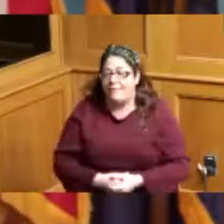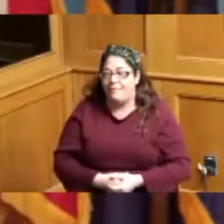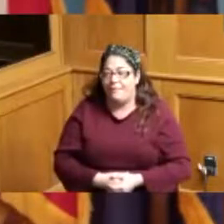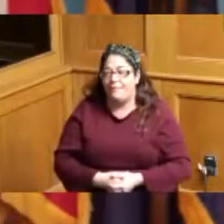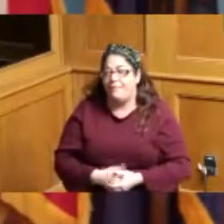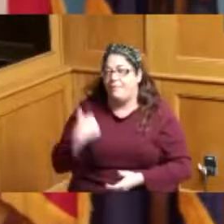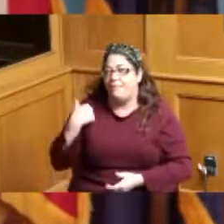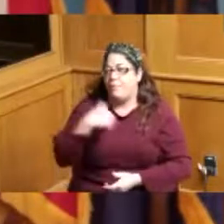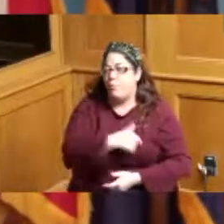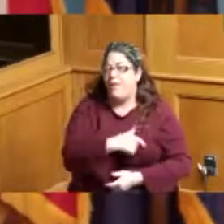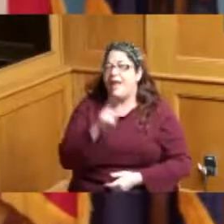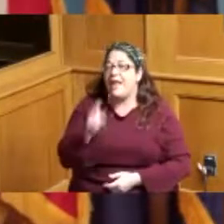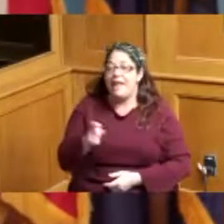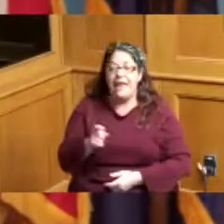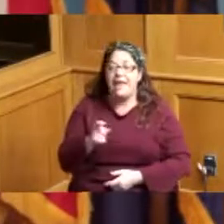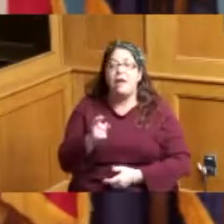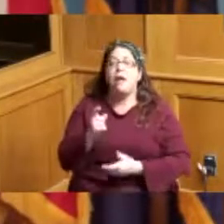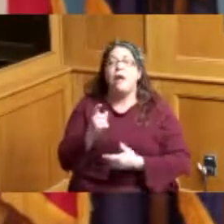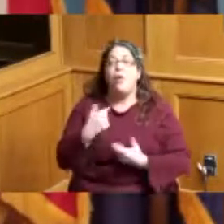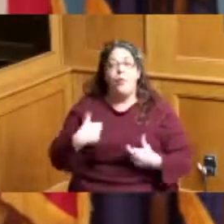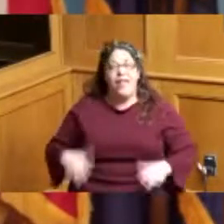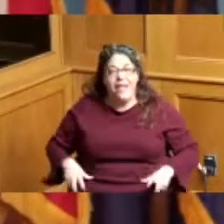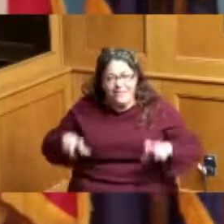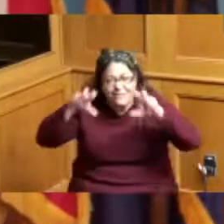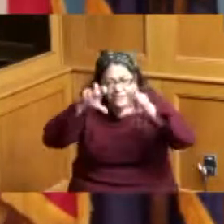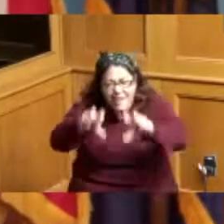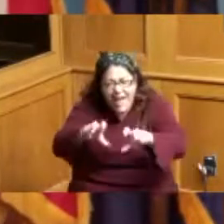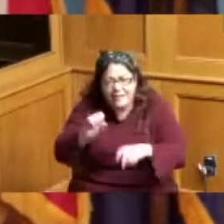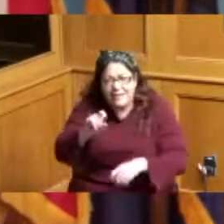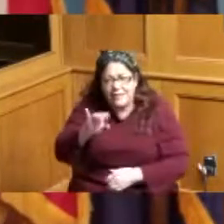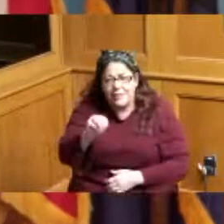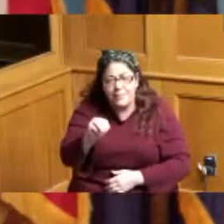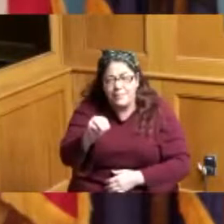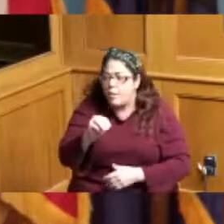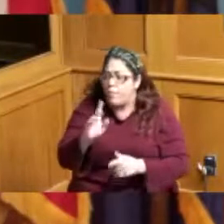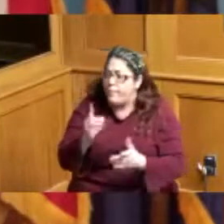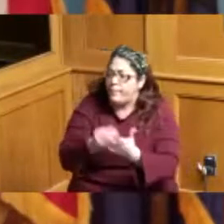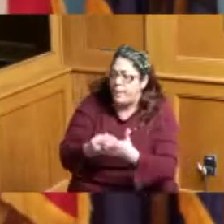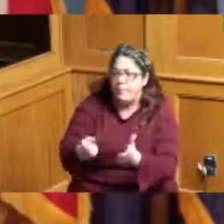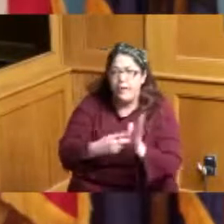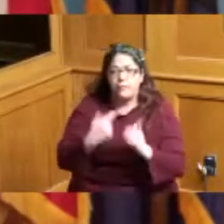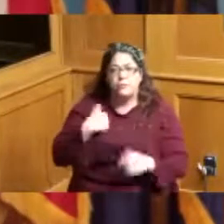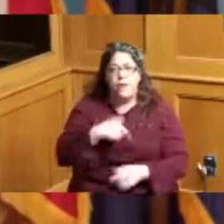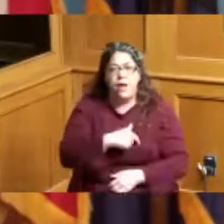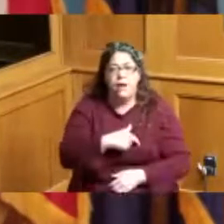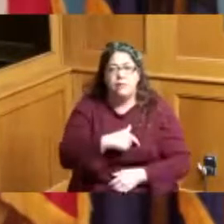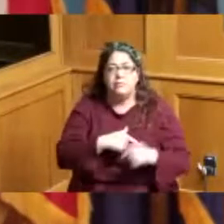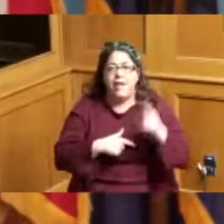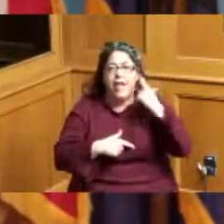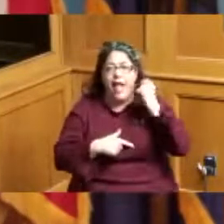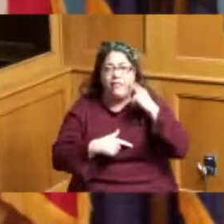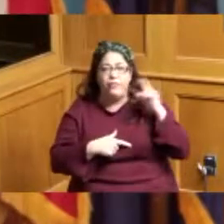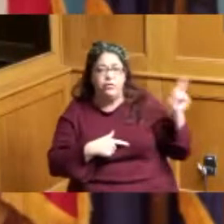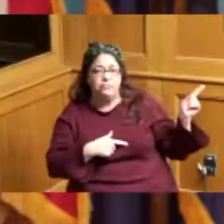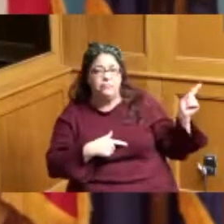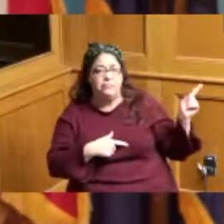we get a return on our investment now California they didn't invest in our in our stadium here the